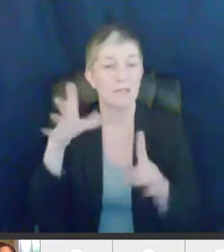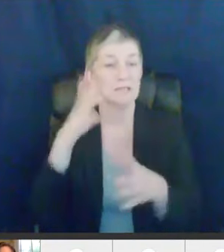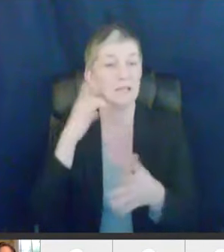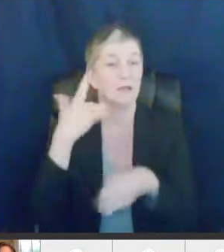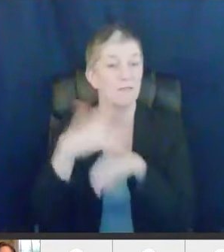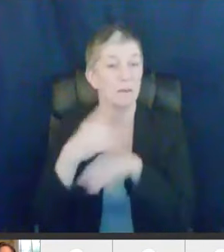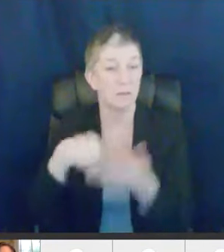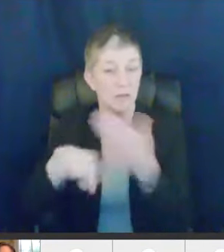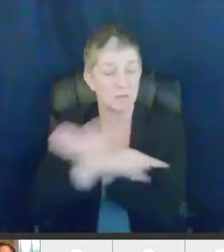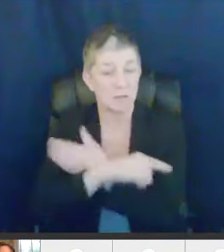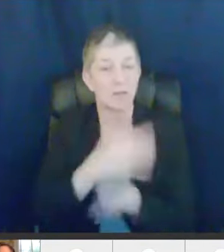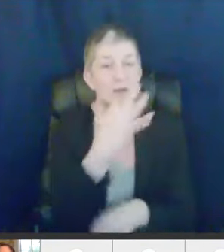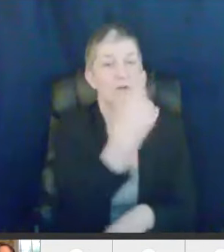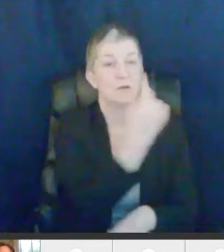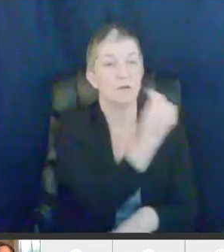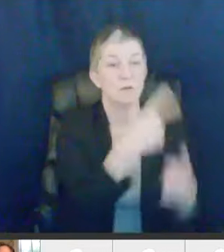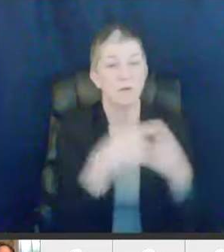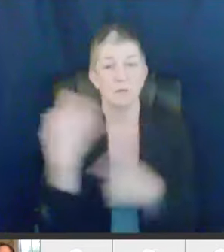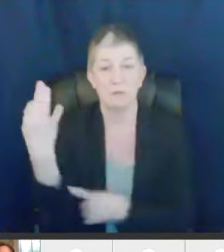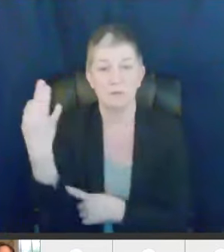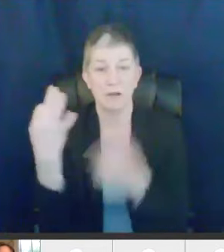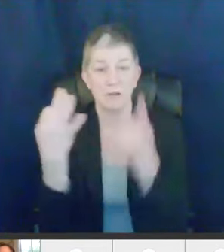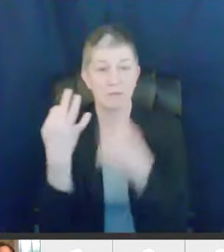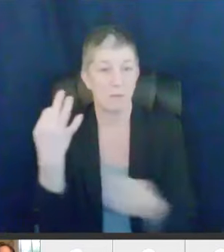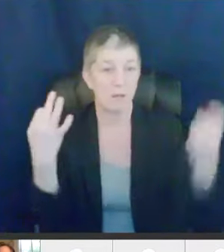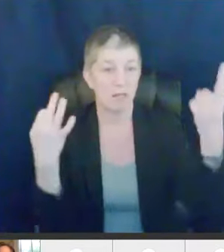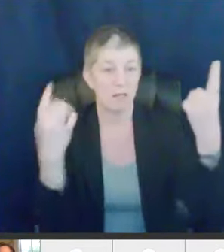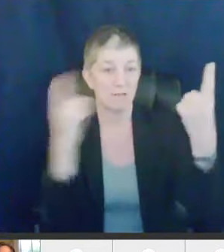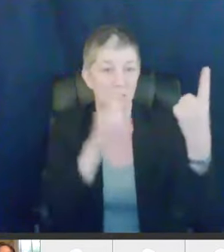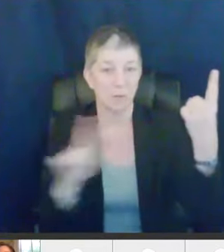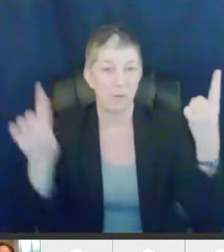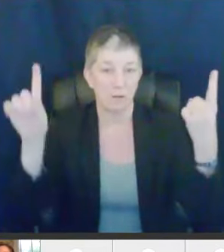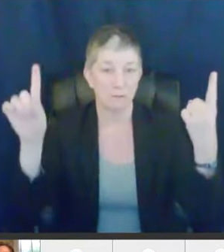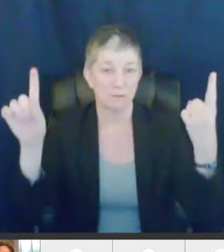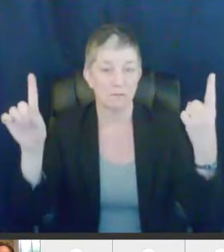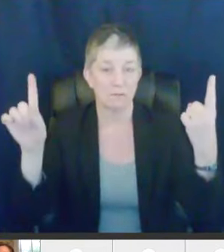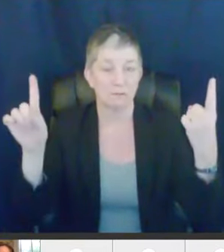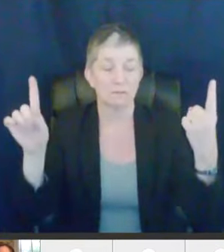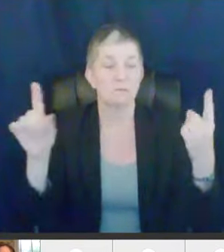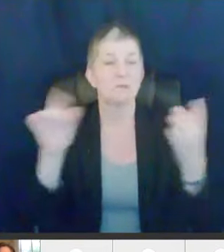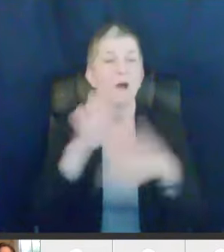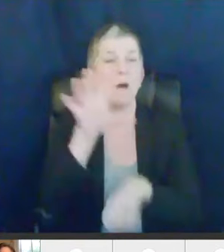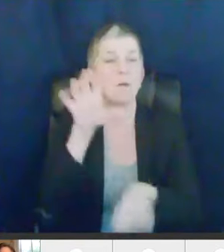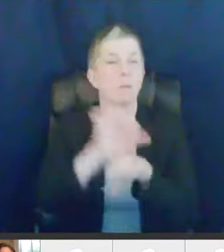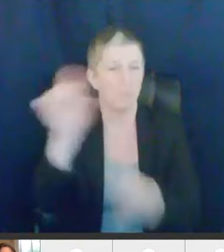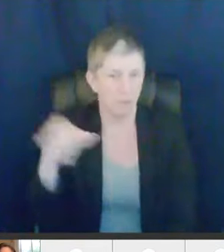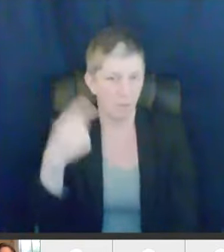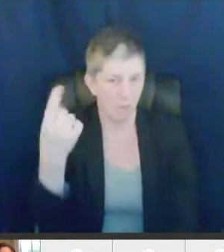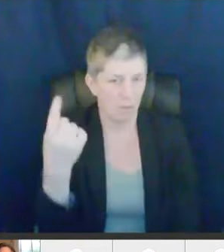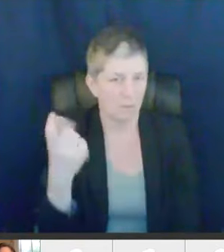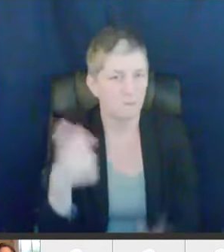Friday from 11 a.m. until 1 p.m. by appointment only to register for an